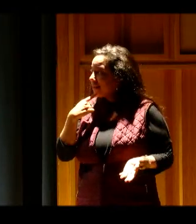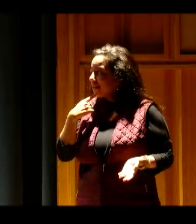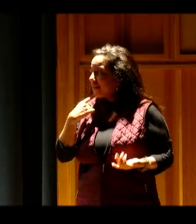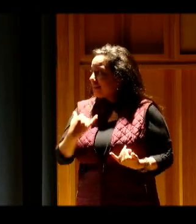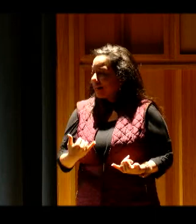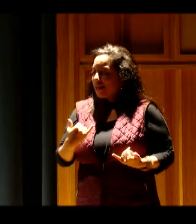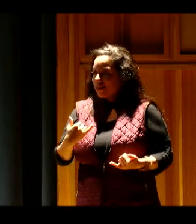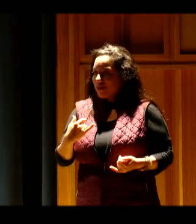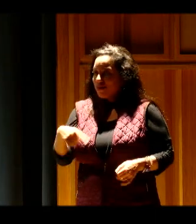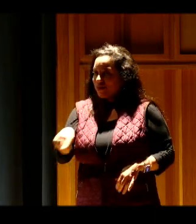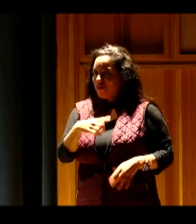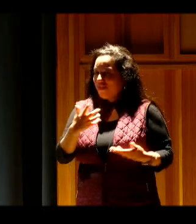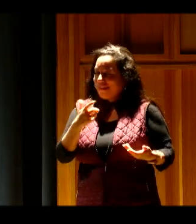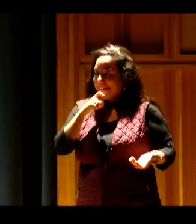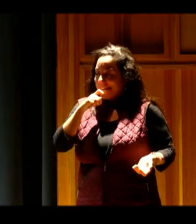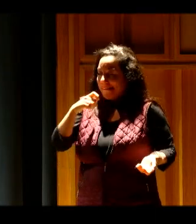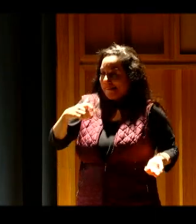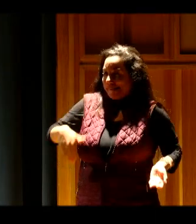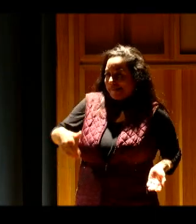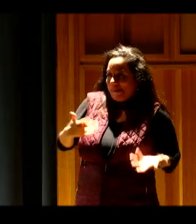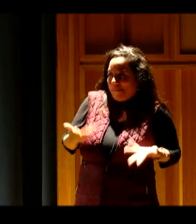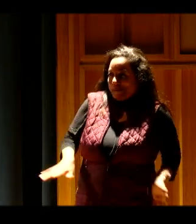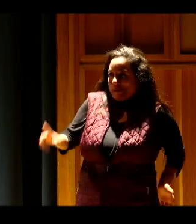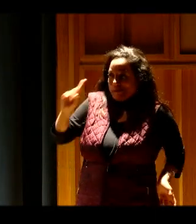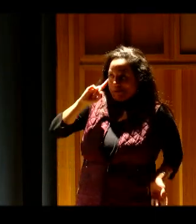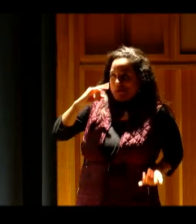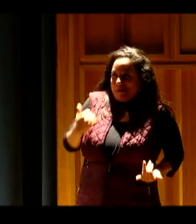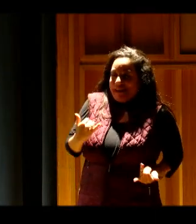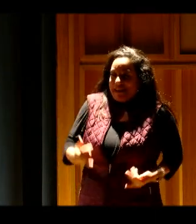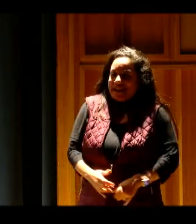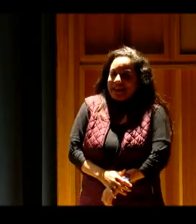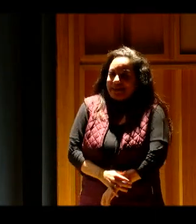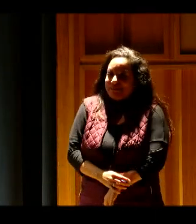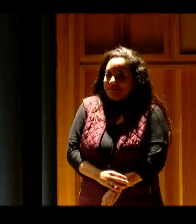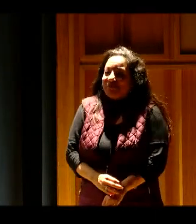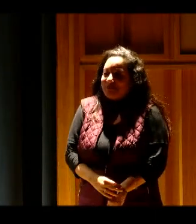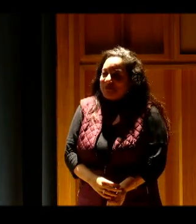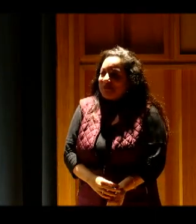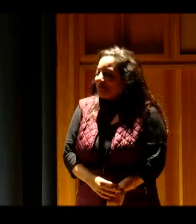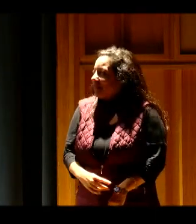you haven't already heard at some point today, so I've got the short straw.